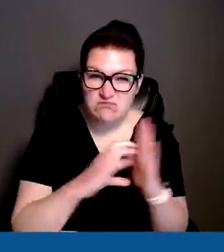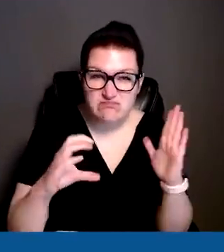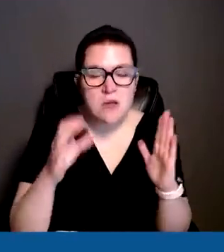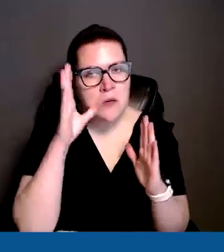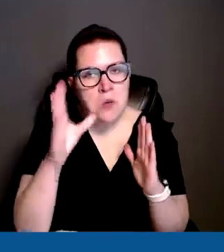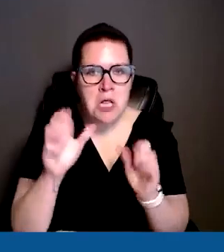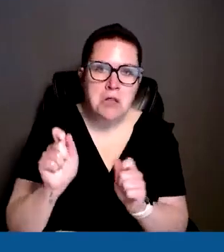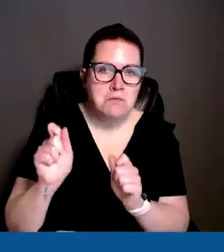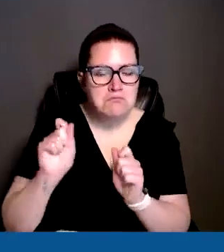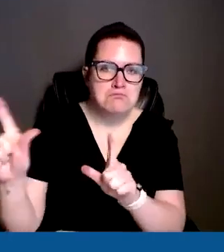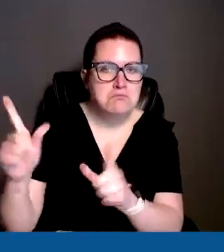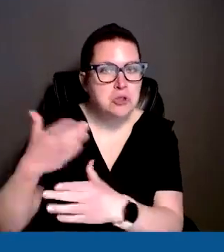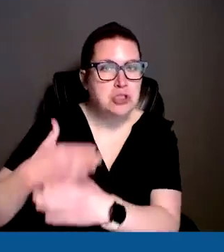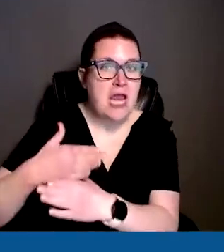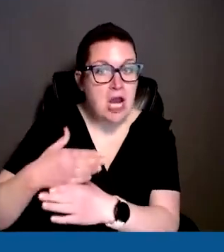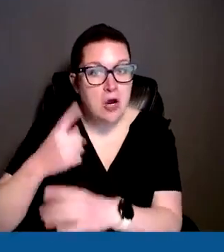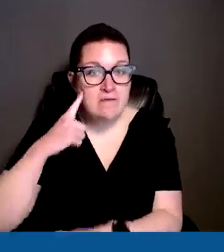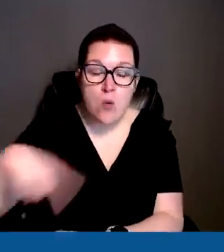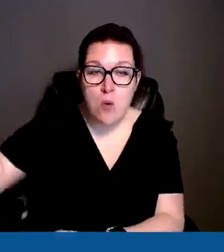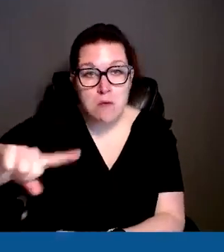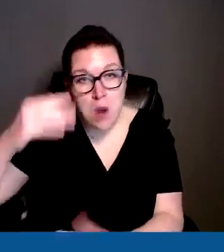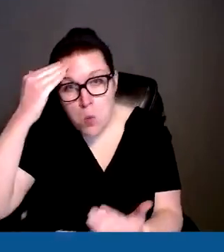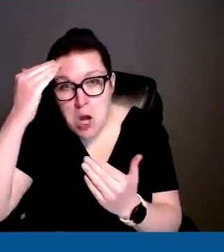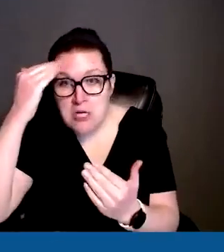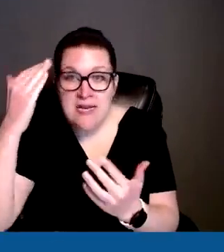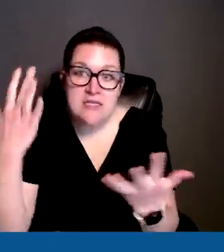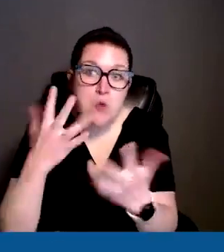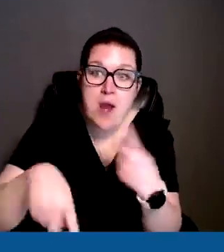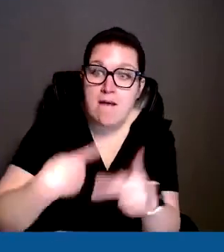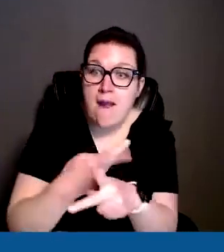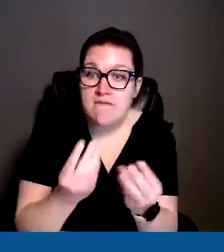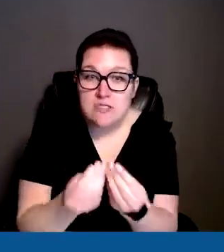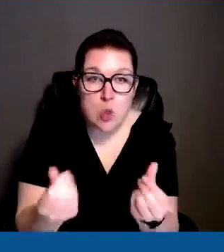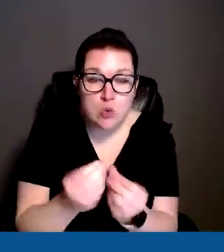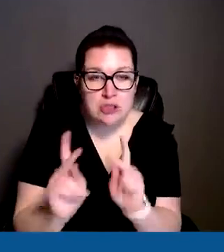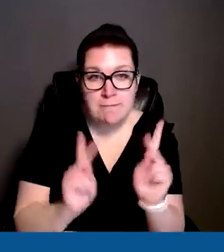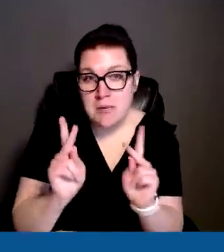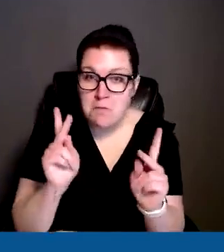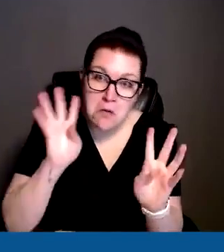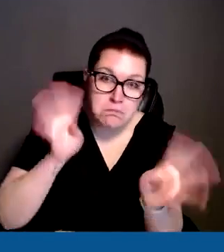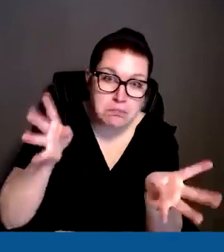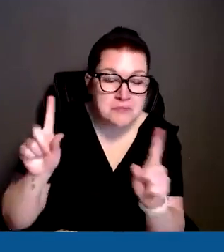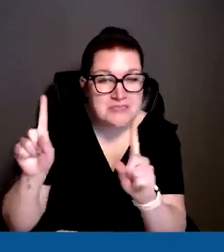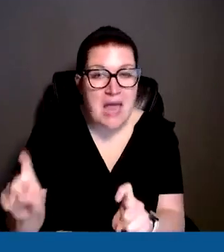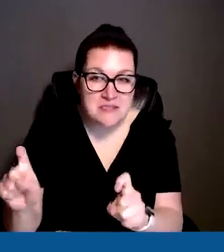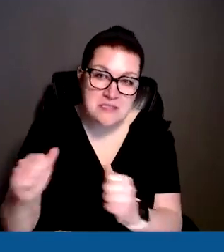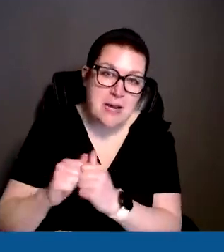for awareness of the types of solutions that are being tested and implemented through this prize competition.